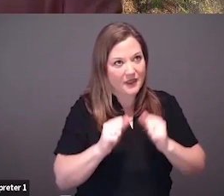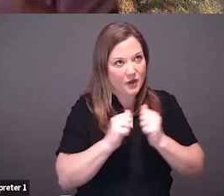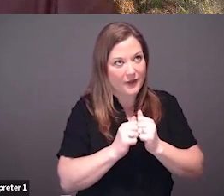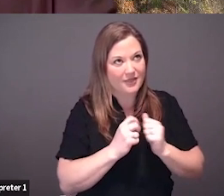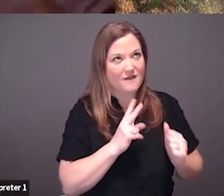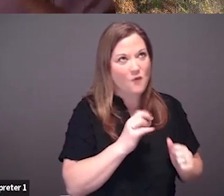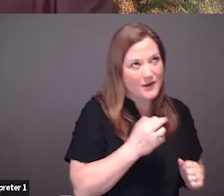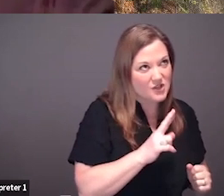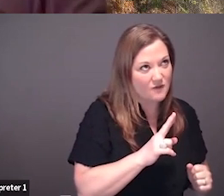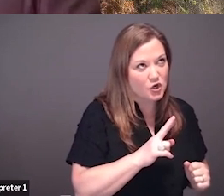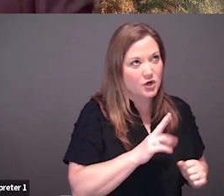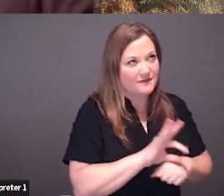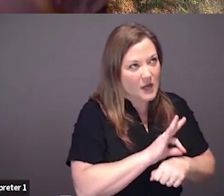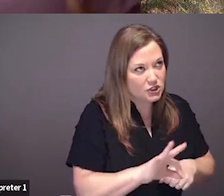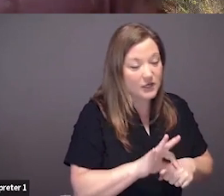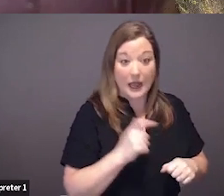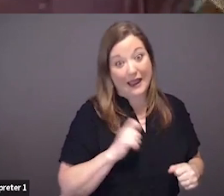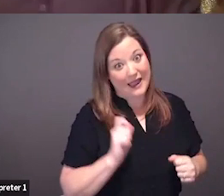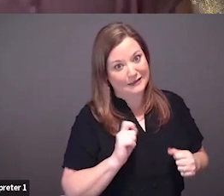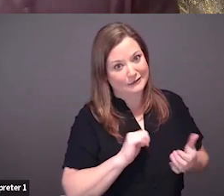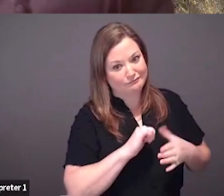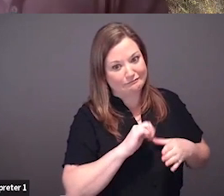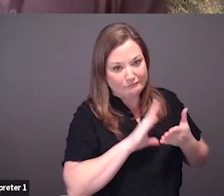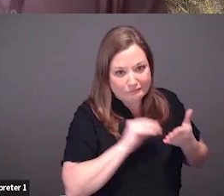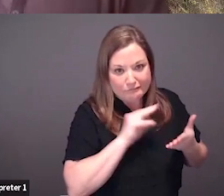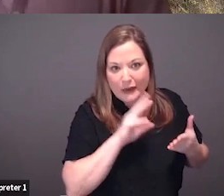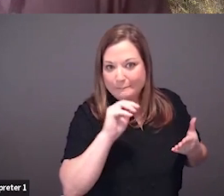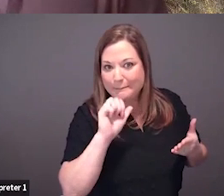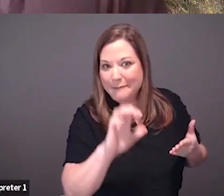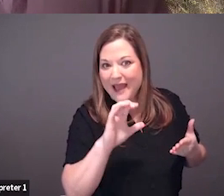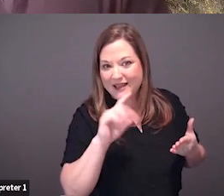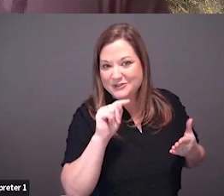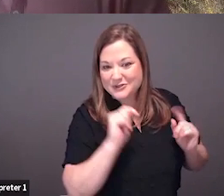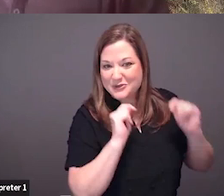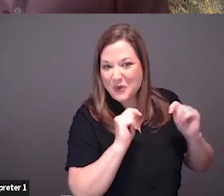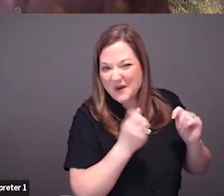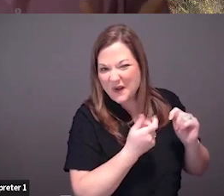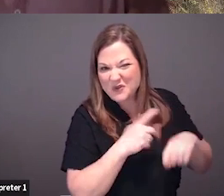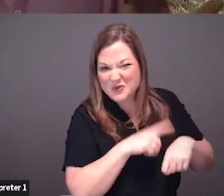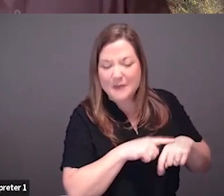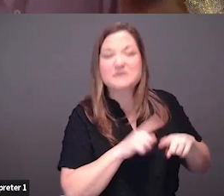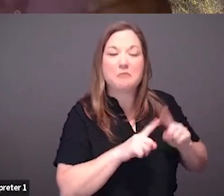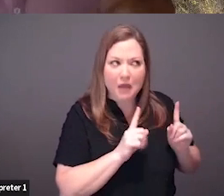I had to go through the Mac tutorial a few times on it. After I got comfortable, I could fairly well close